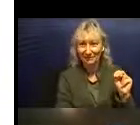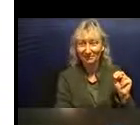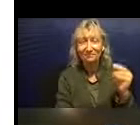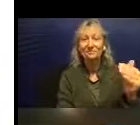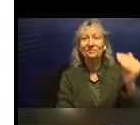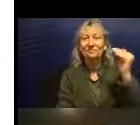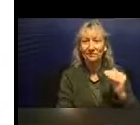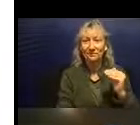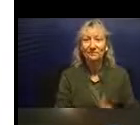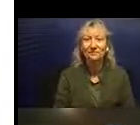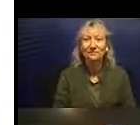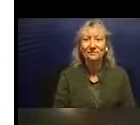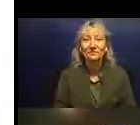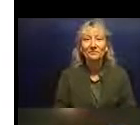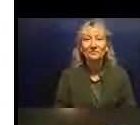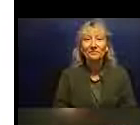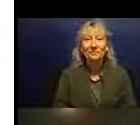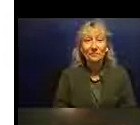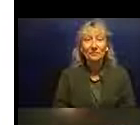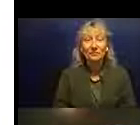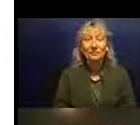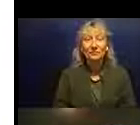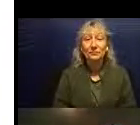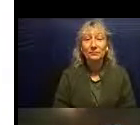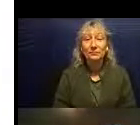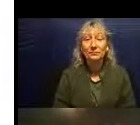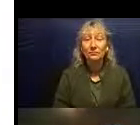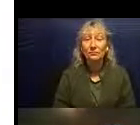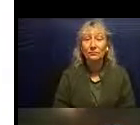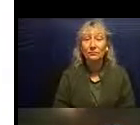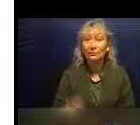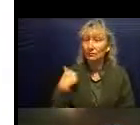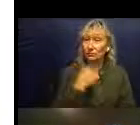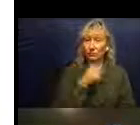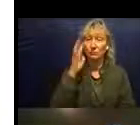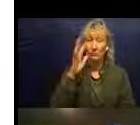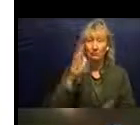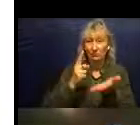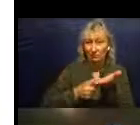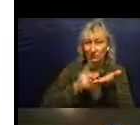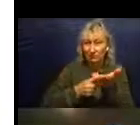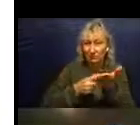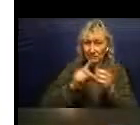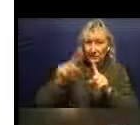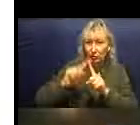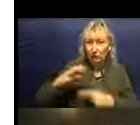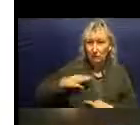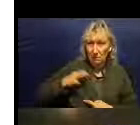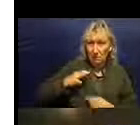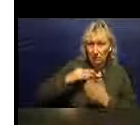Explain the request for grant application process, and to answer any questions you may have related to tax filing assistance program or the Rfga process itself, and with that i'll turn it back over to James.